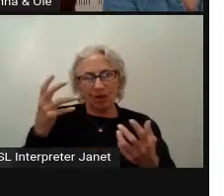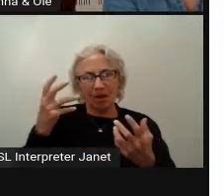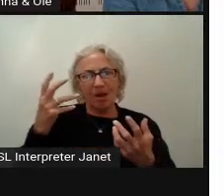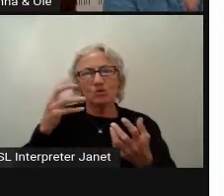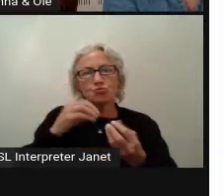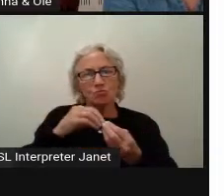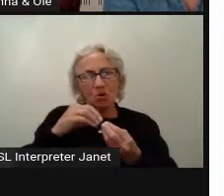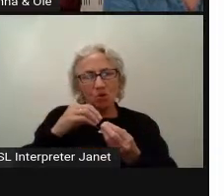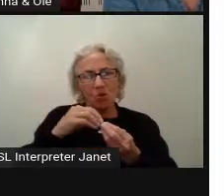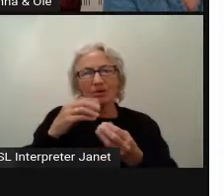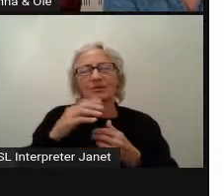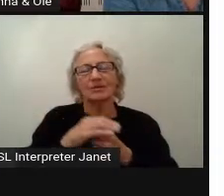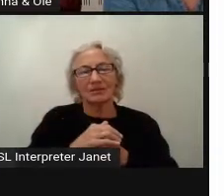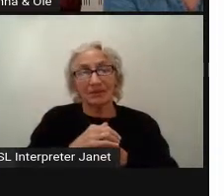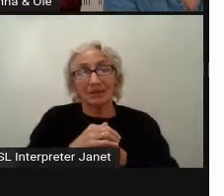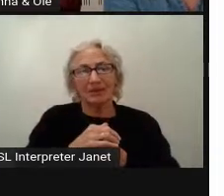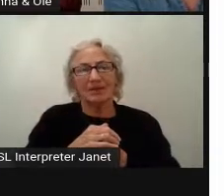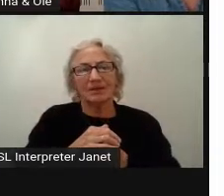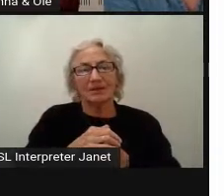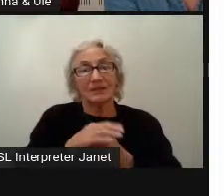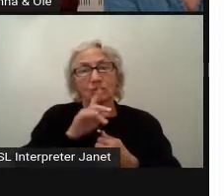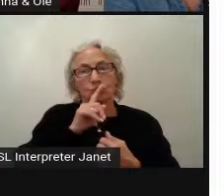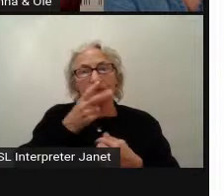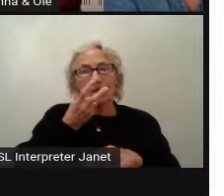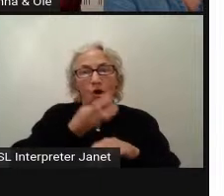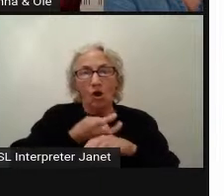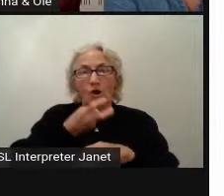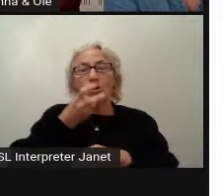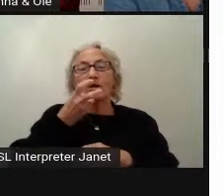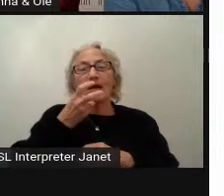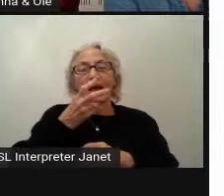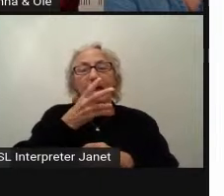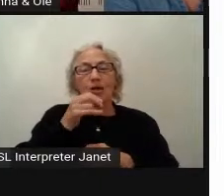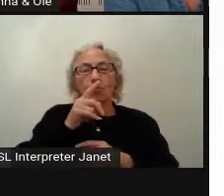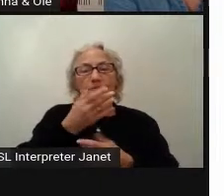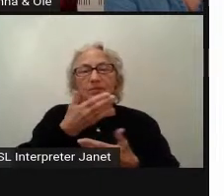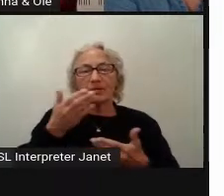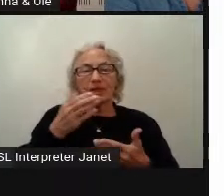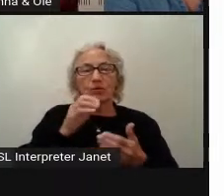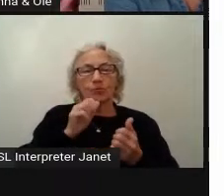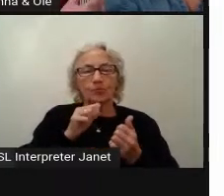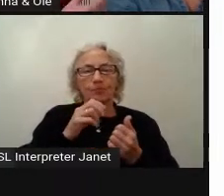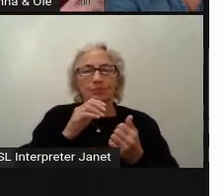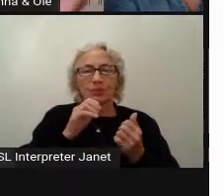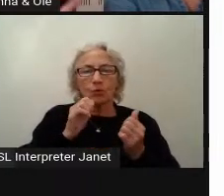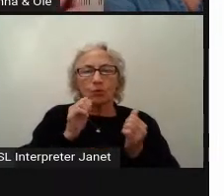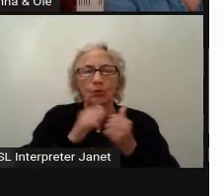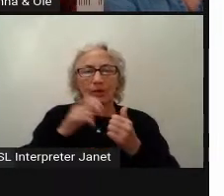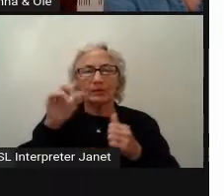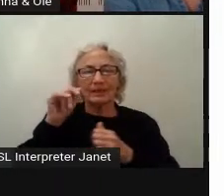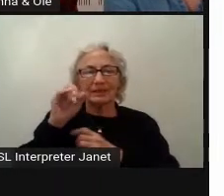Time-based media is actually something we would like an easy way to do. Because that is actually hard and one of the things